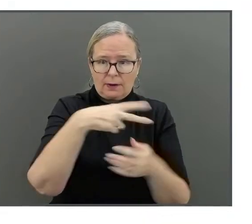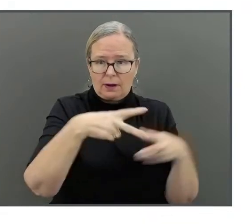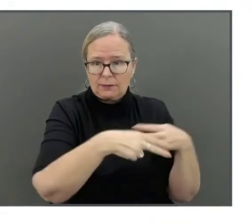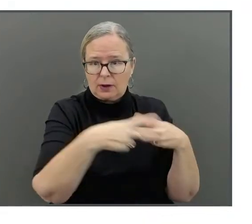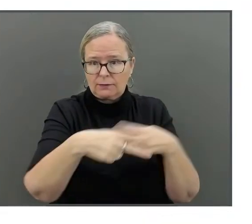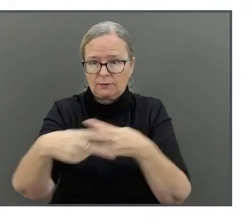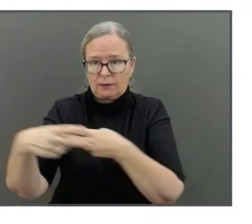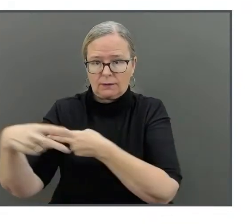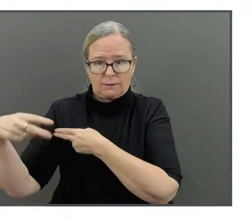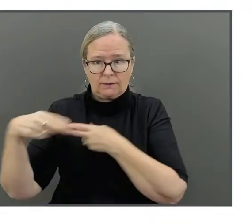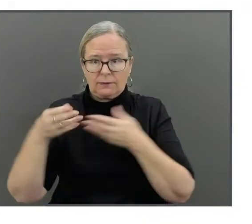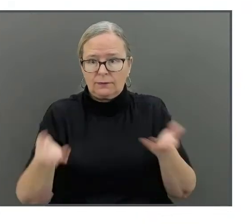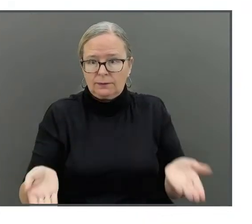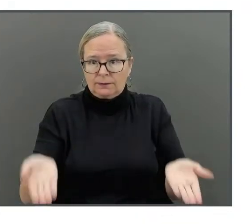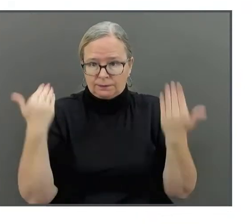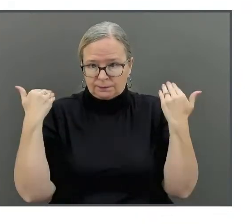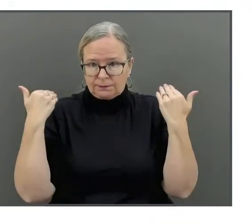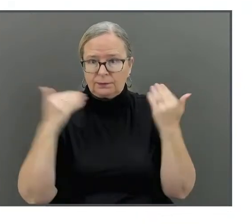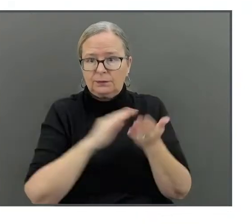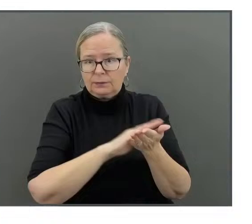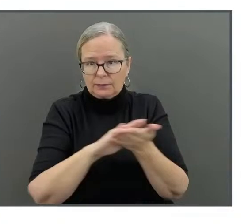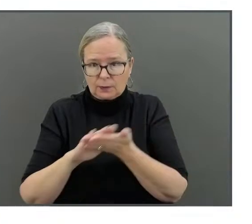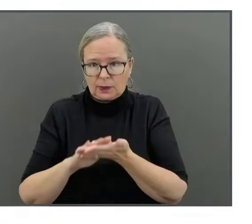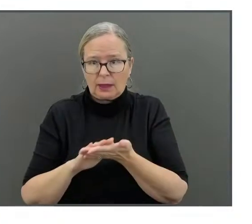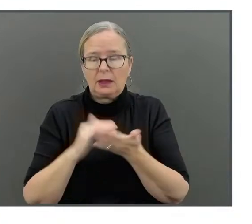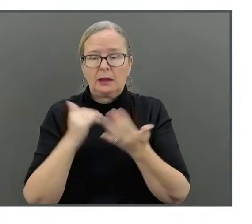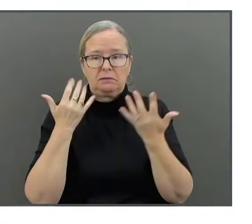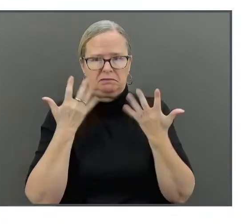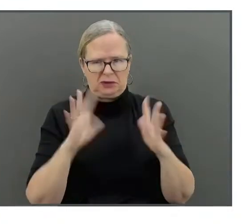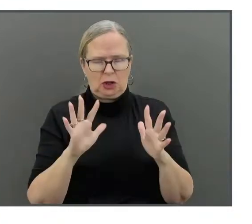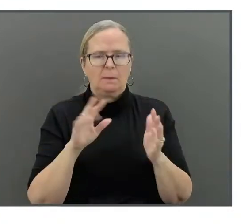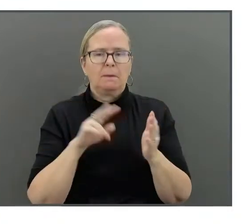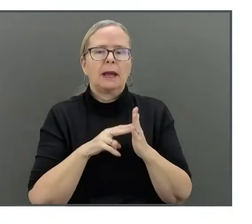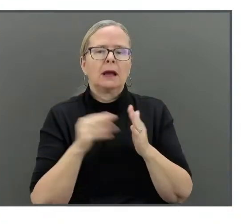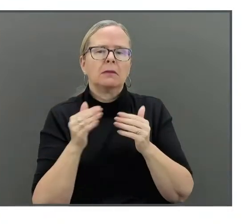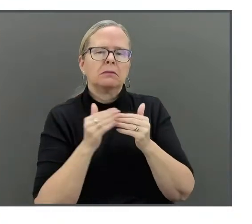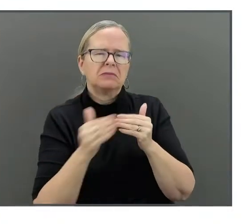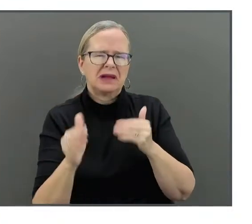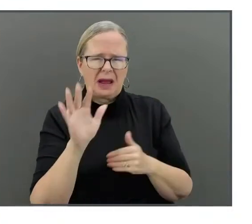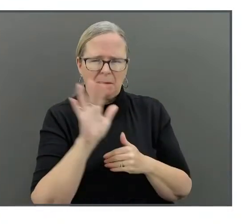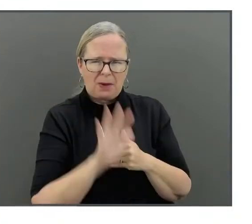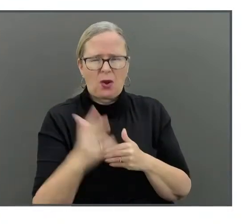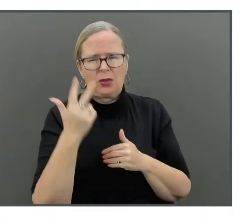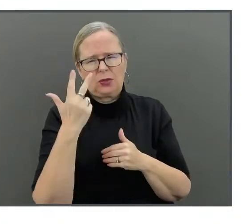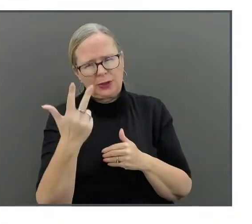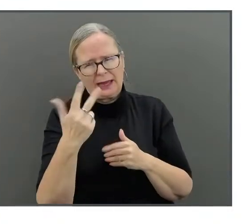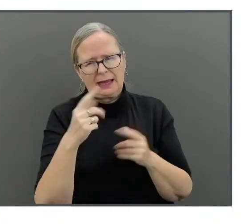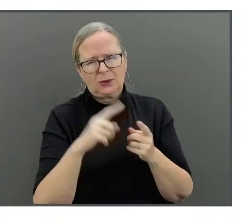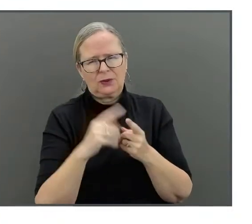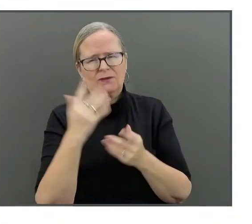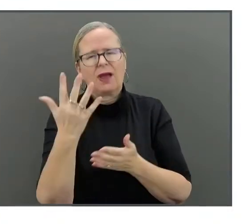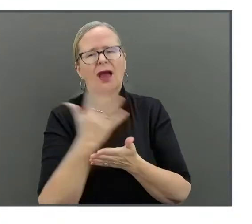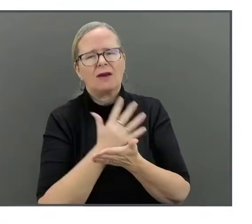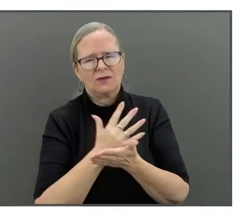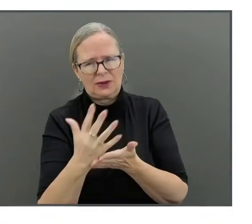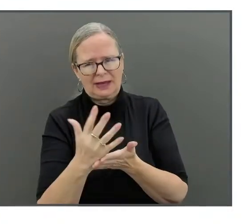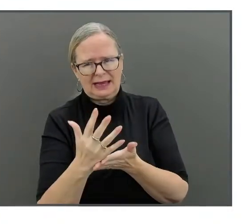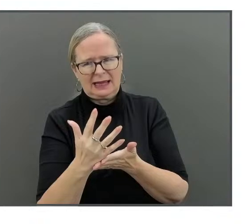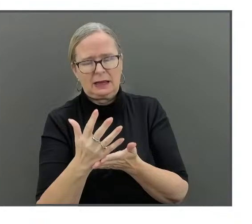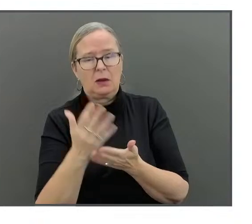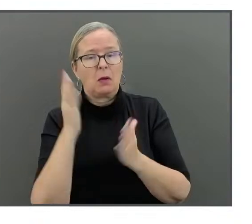of 3 to 5 weeks which would be July the 5th there are still many risks ahead but every